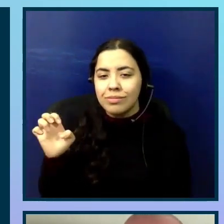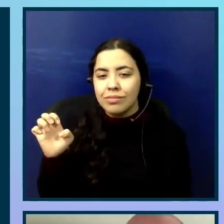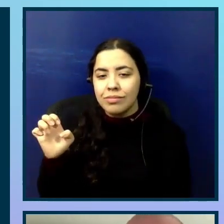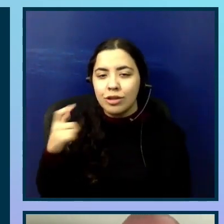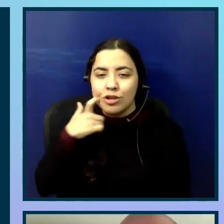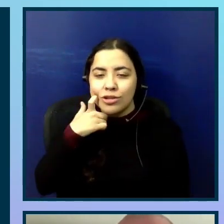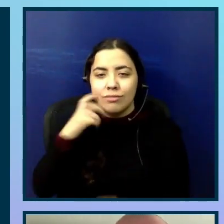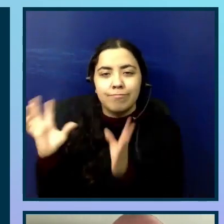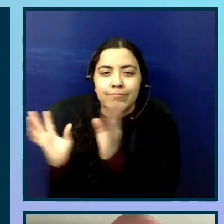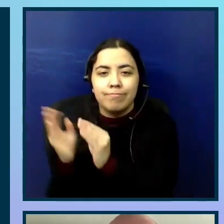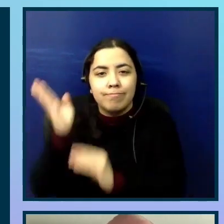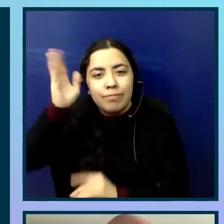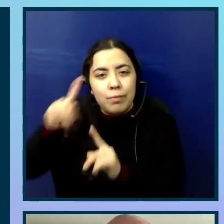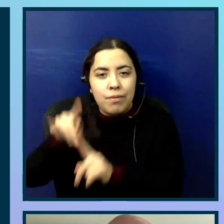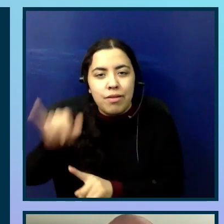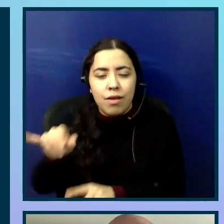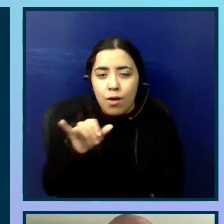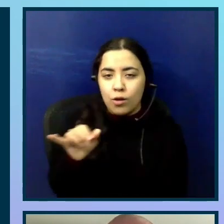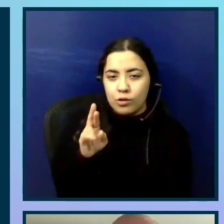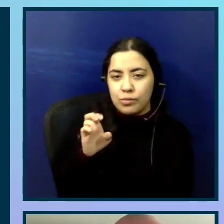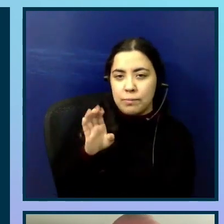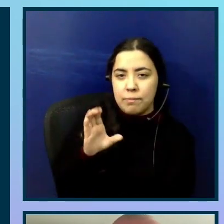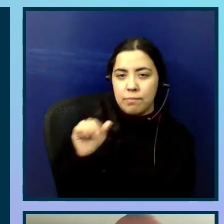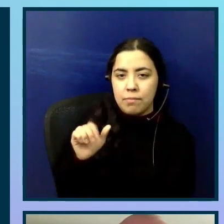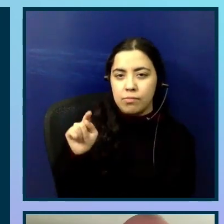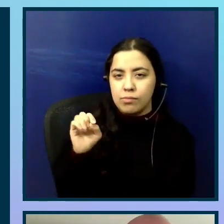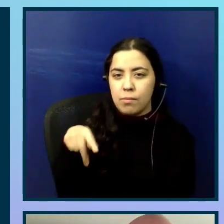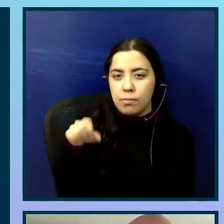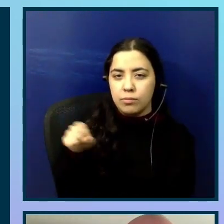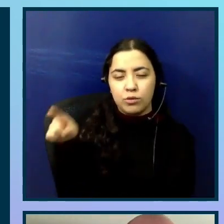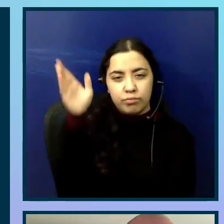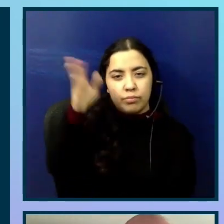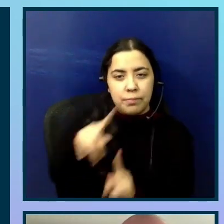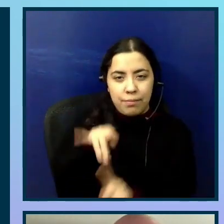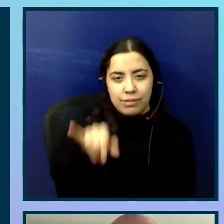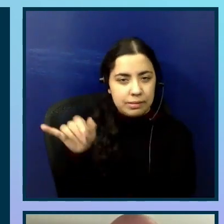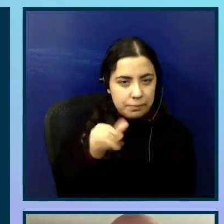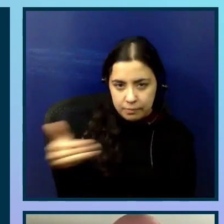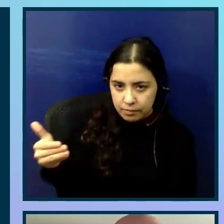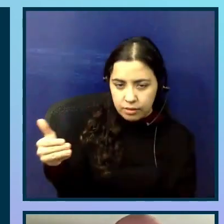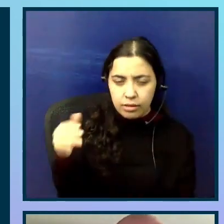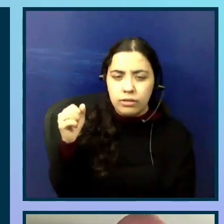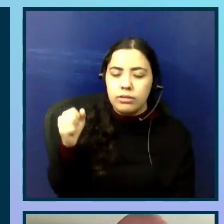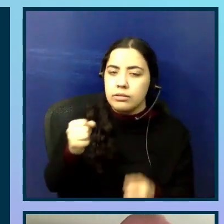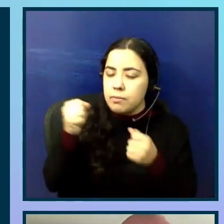And so did Rebecca Topps. And it is incredibly powerful. It gives insight, it gives ideas,